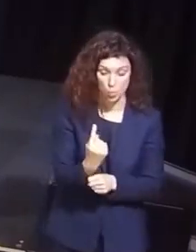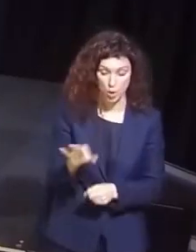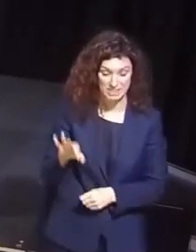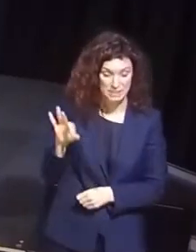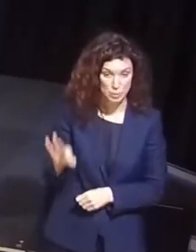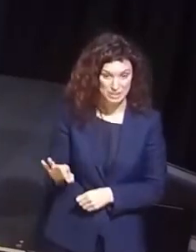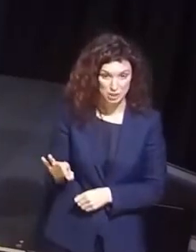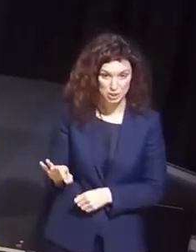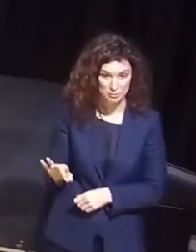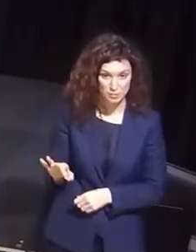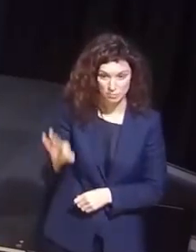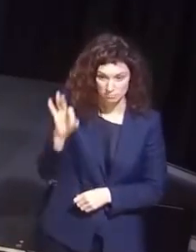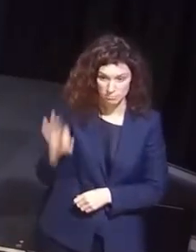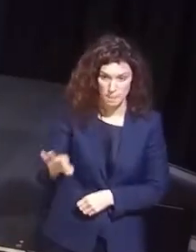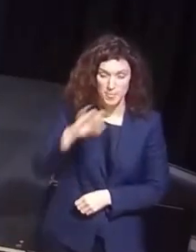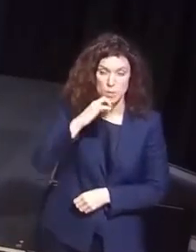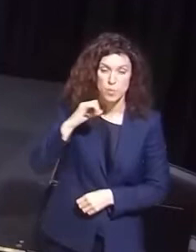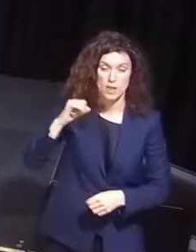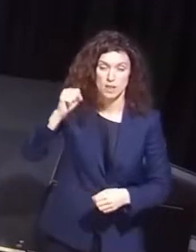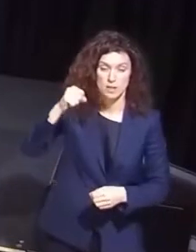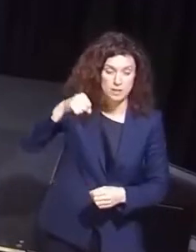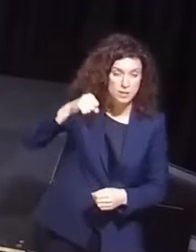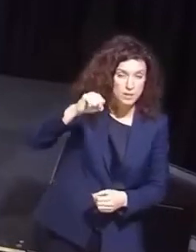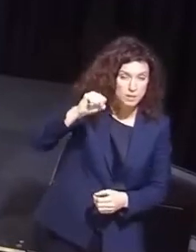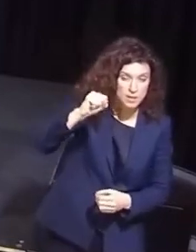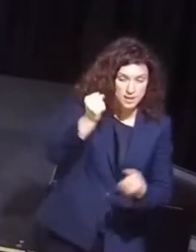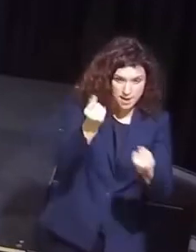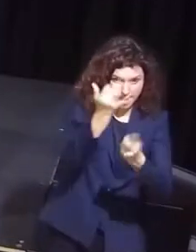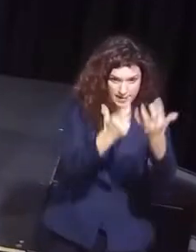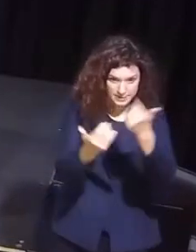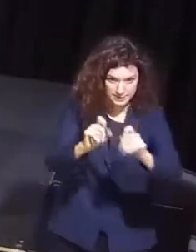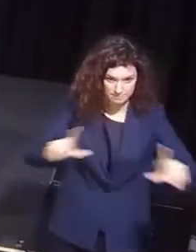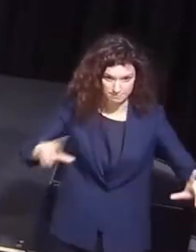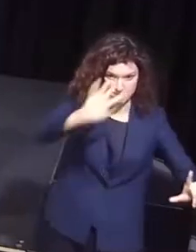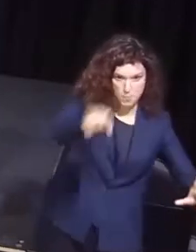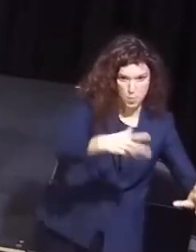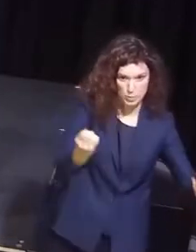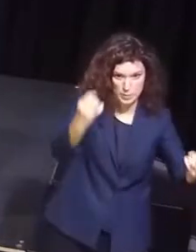and it would spin lights around a dartboard display, and hopefully if you got, hm...